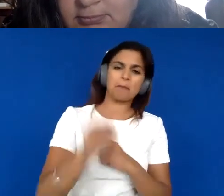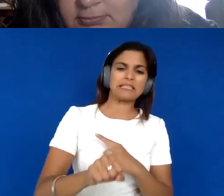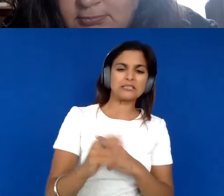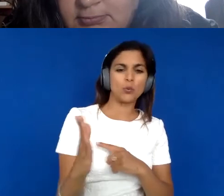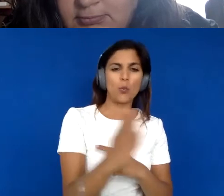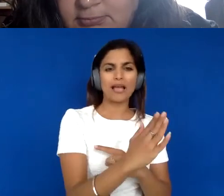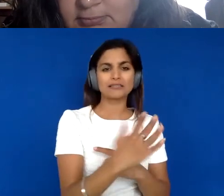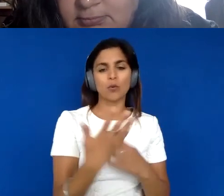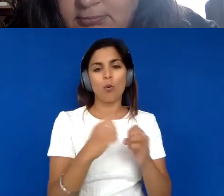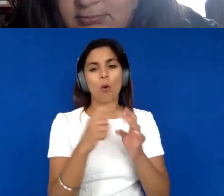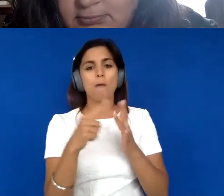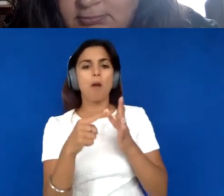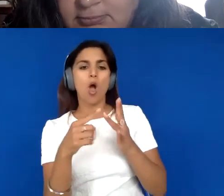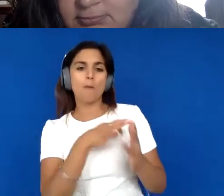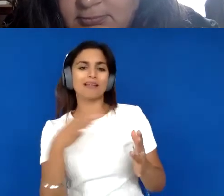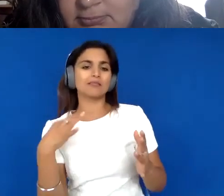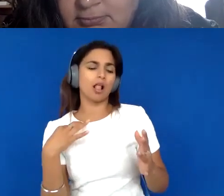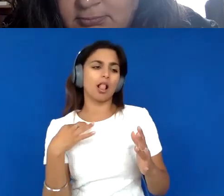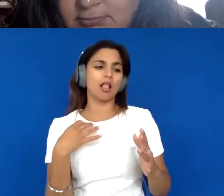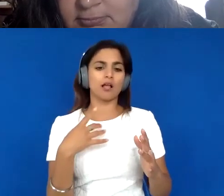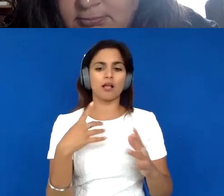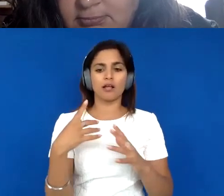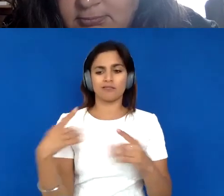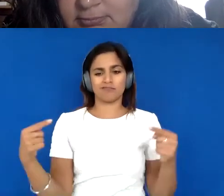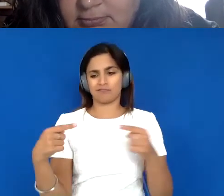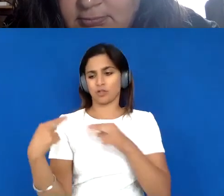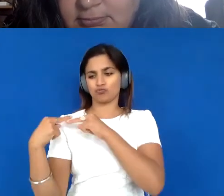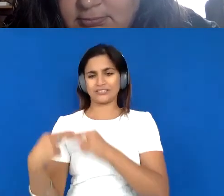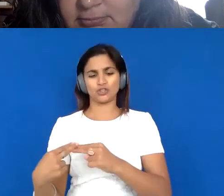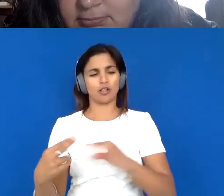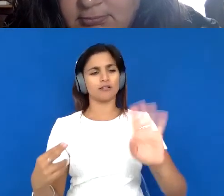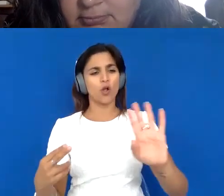the authentic and the traditional it just uses a hybrid model and I think that's a